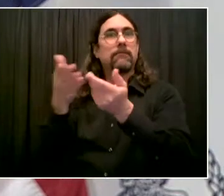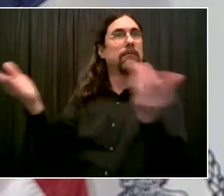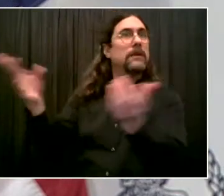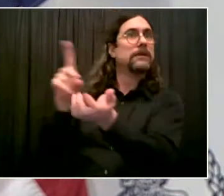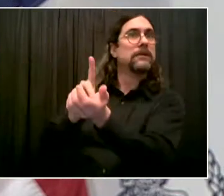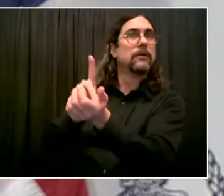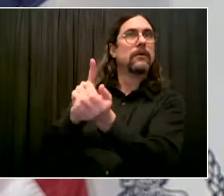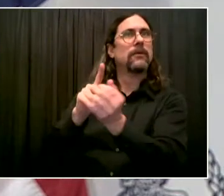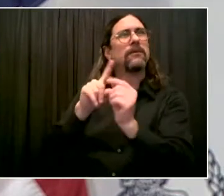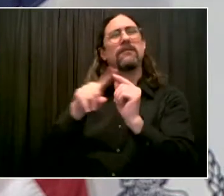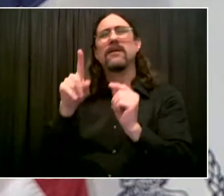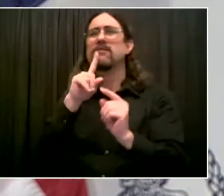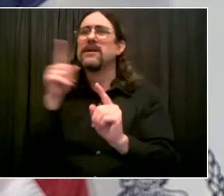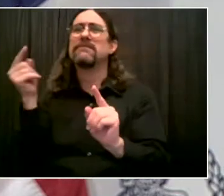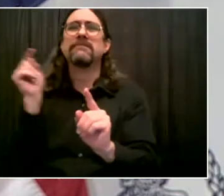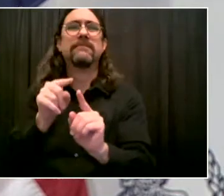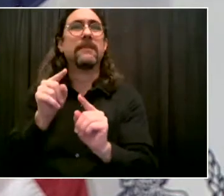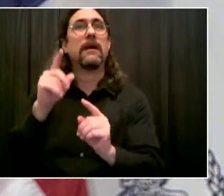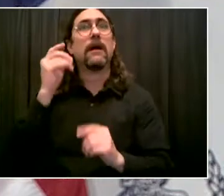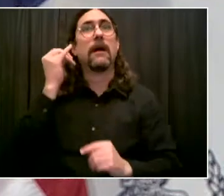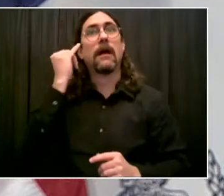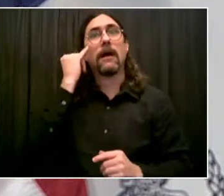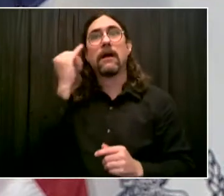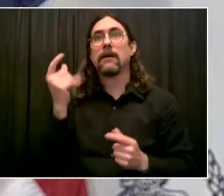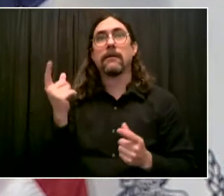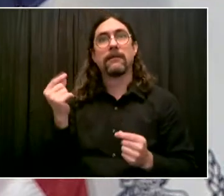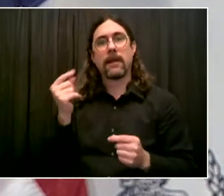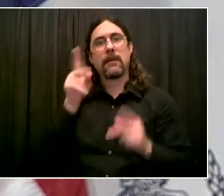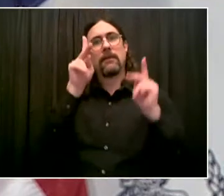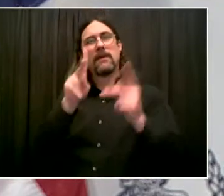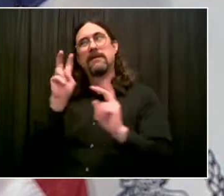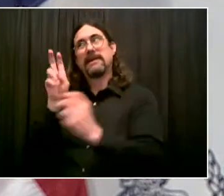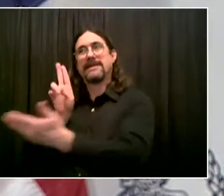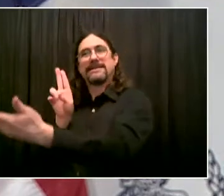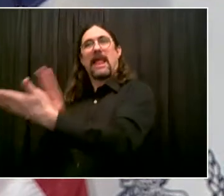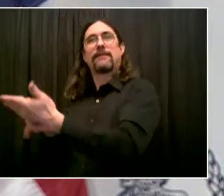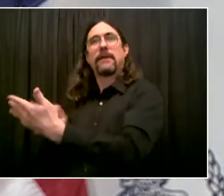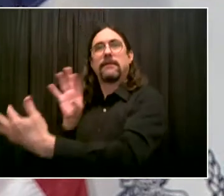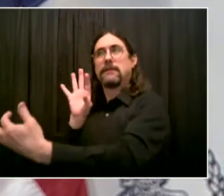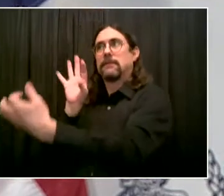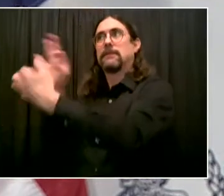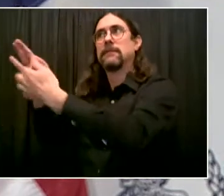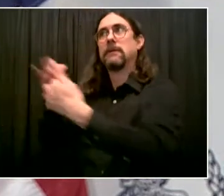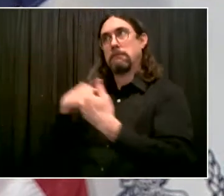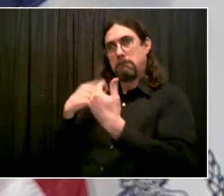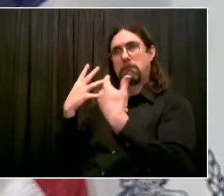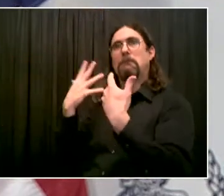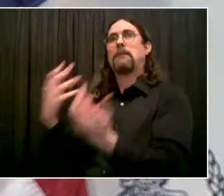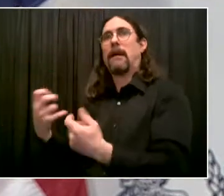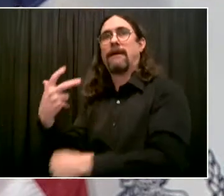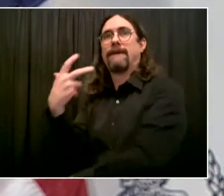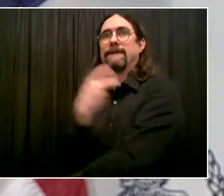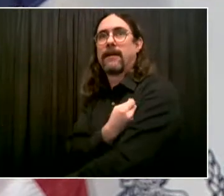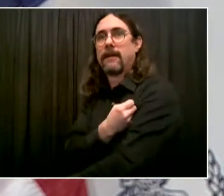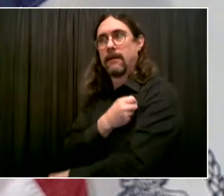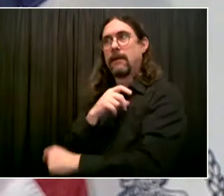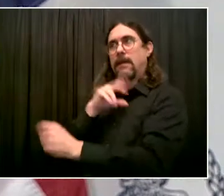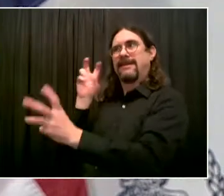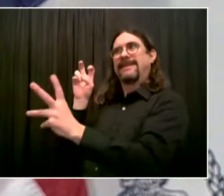TO HAVE PEOPLE SIGN UP, GET CLEER AFRFRM OHET RESPONSE WHEN THEY WILL GET THE HELP AND TO